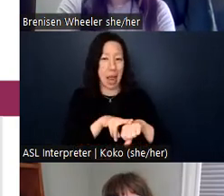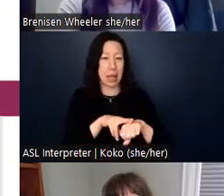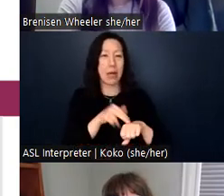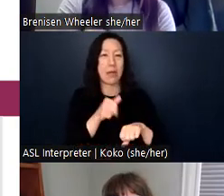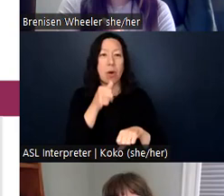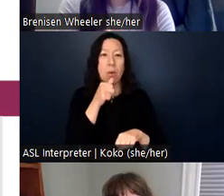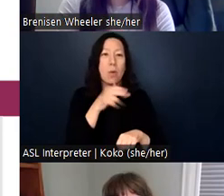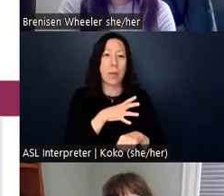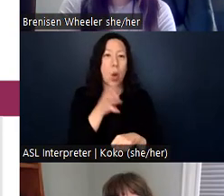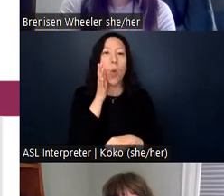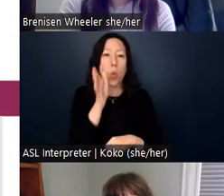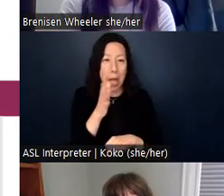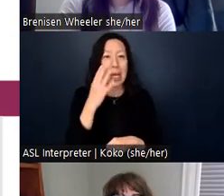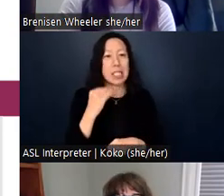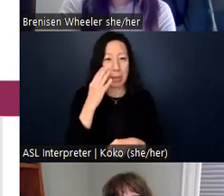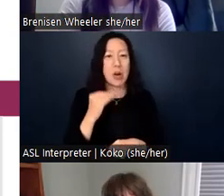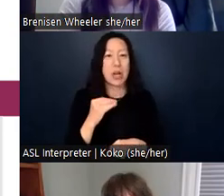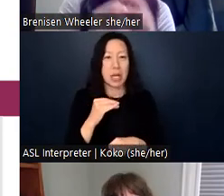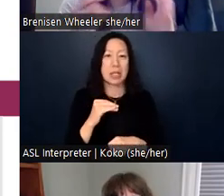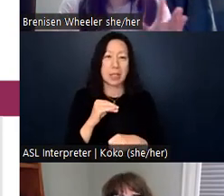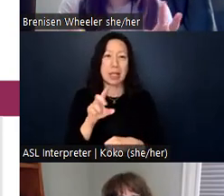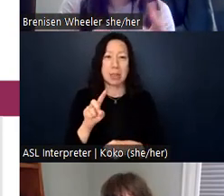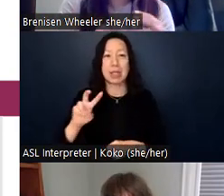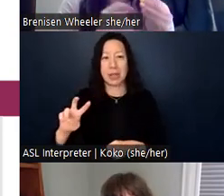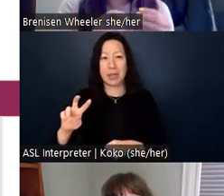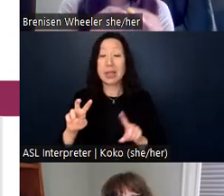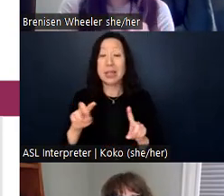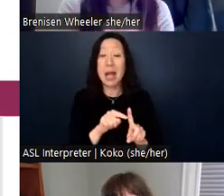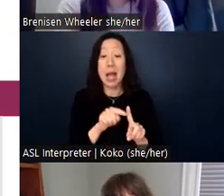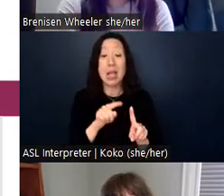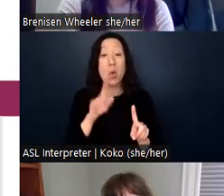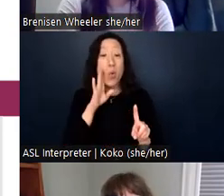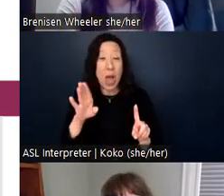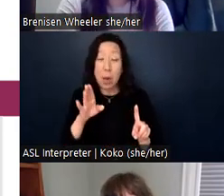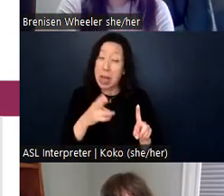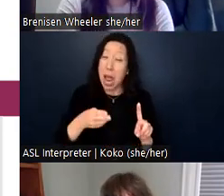individuals experience into the partner balance at the high and at a very very alarming rate.